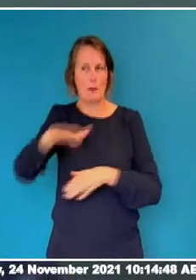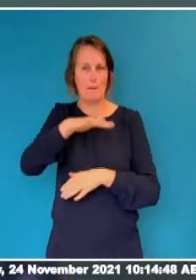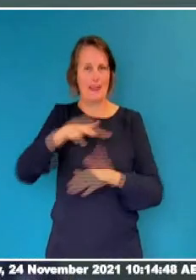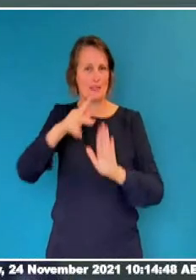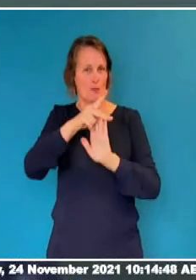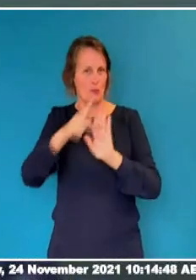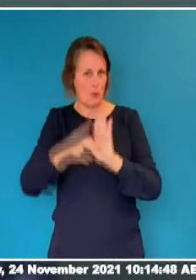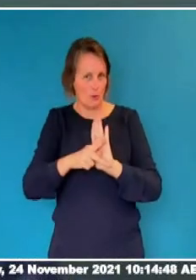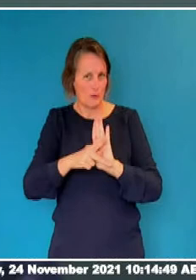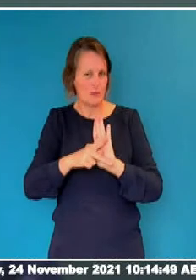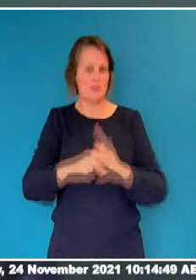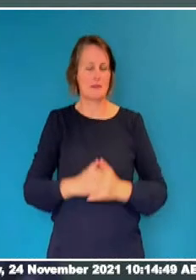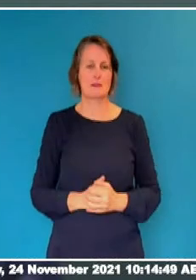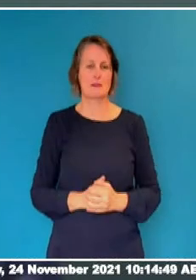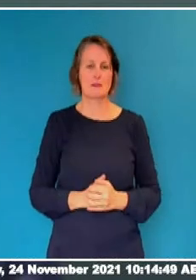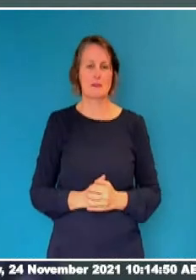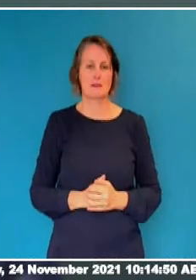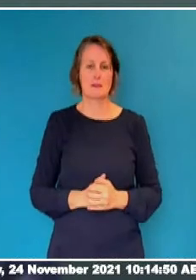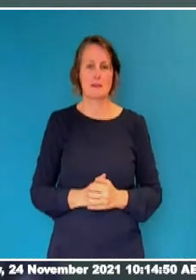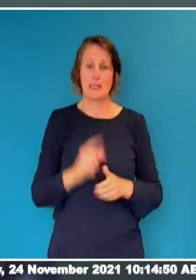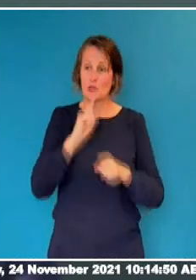with inclusion and (audio distorted).